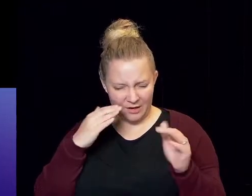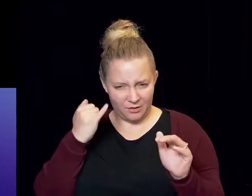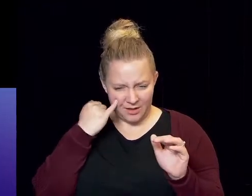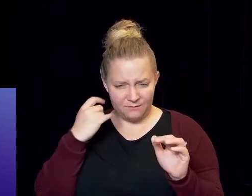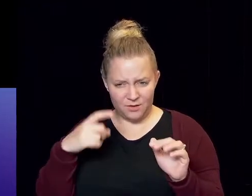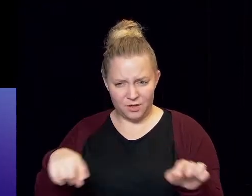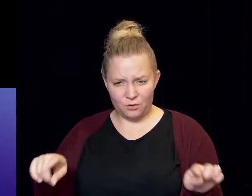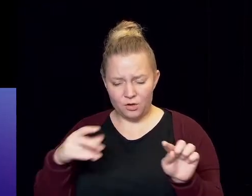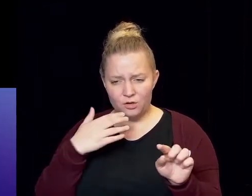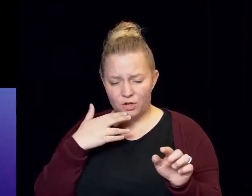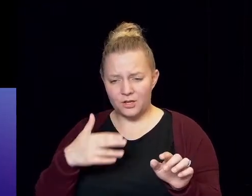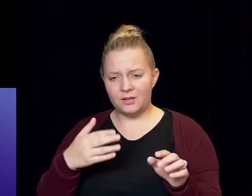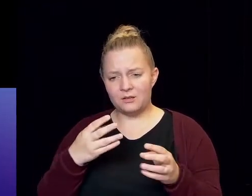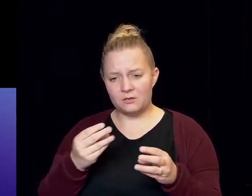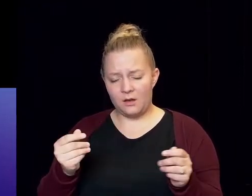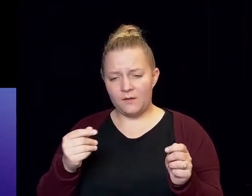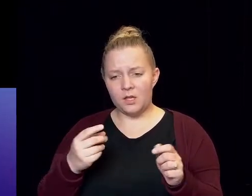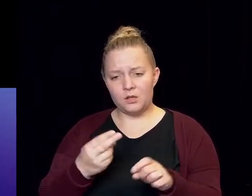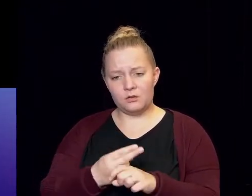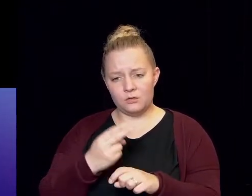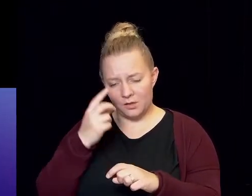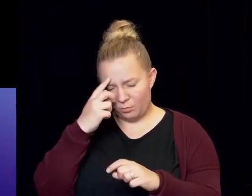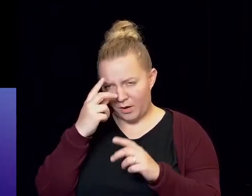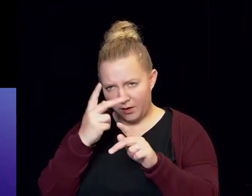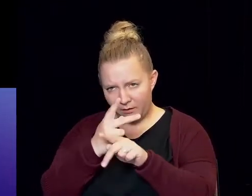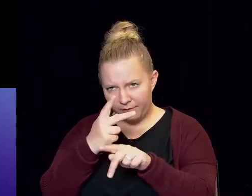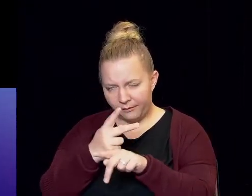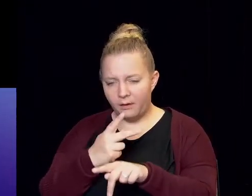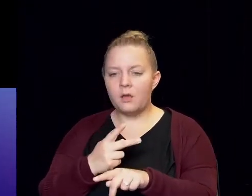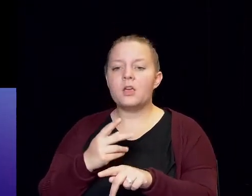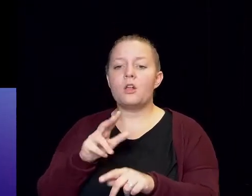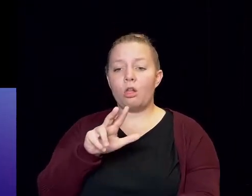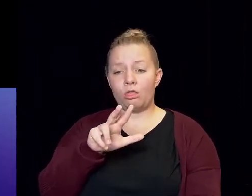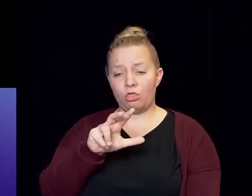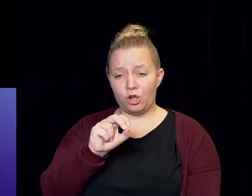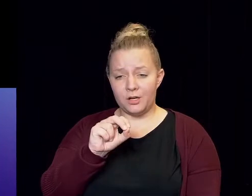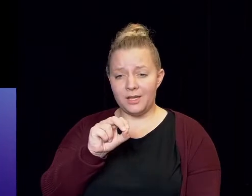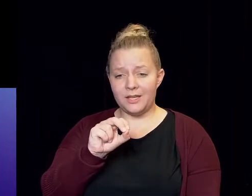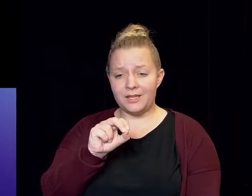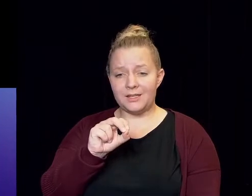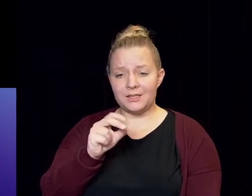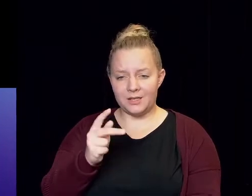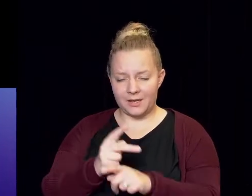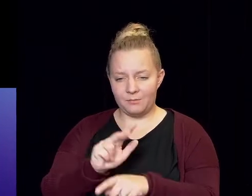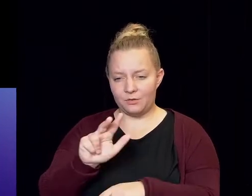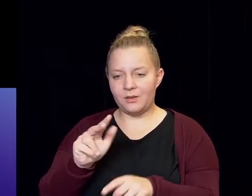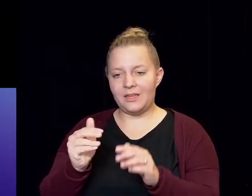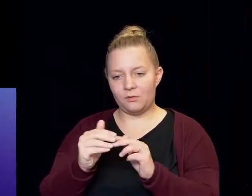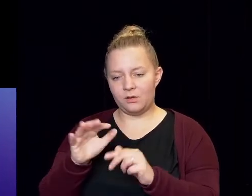with things like this, but if you do 30 times 3, you should know that that's 90.